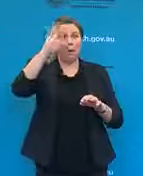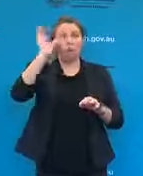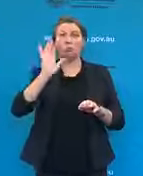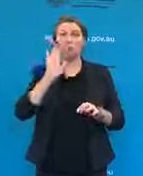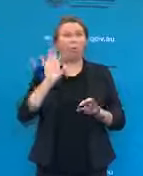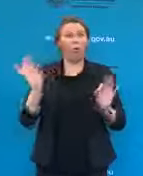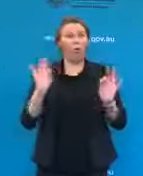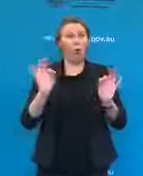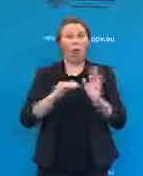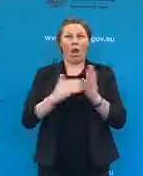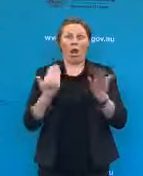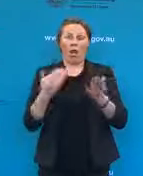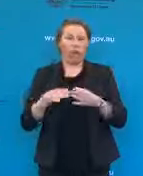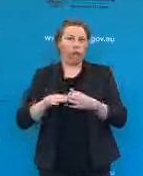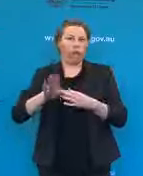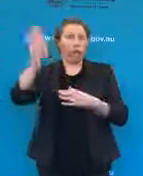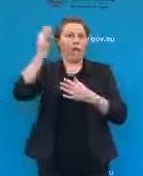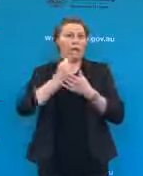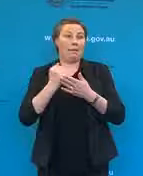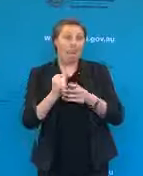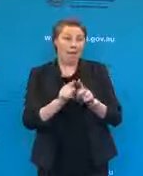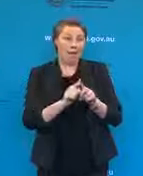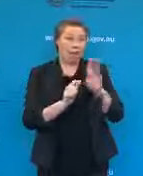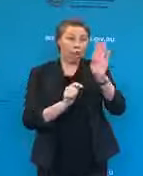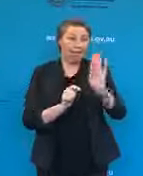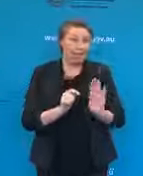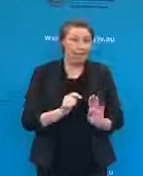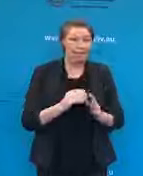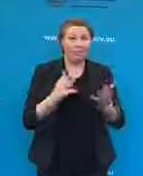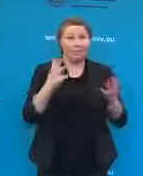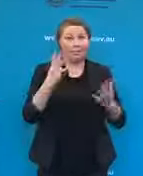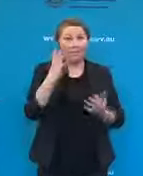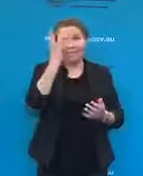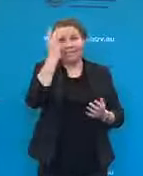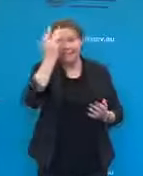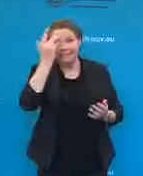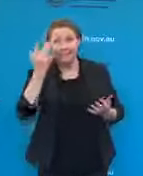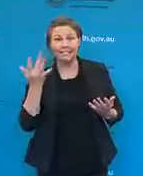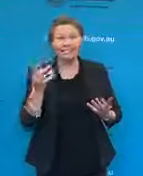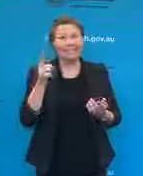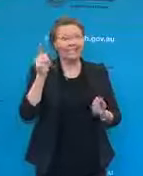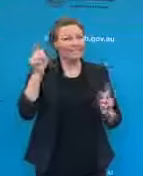Brazil is a big concern at the moment. India's becoming a significant concern.